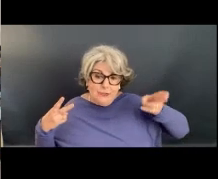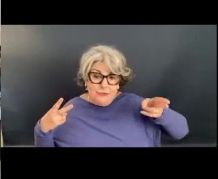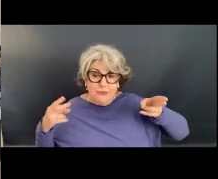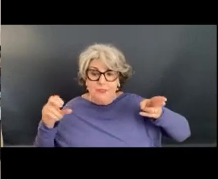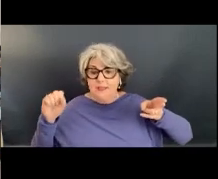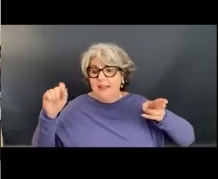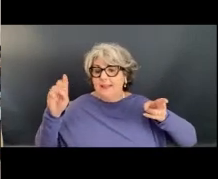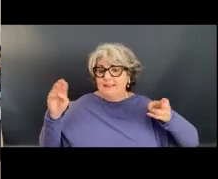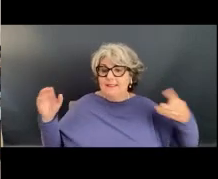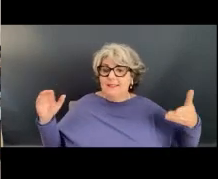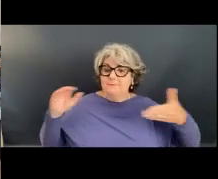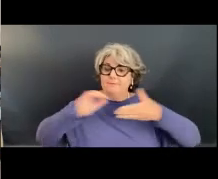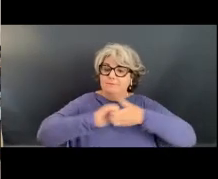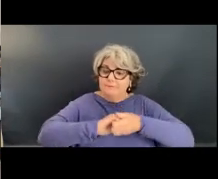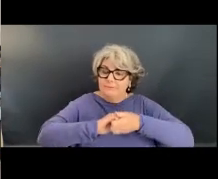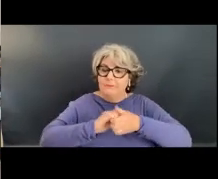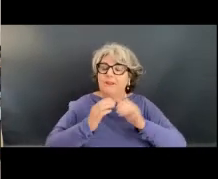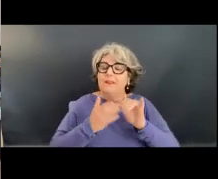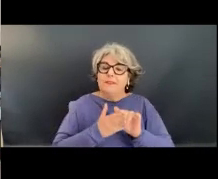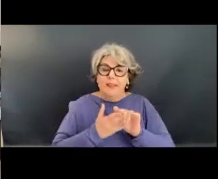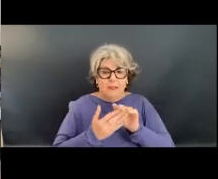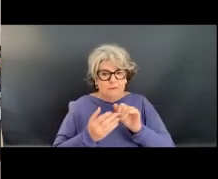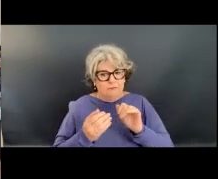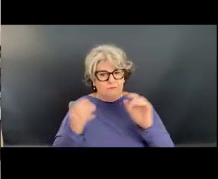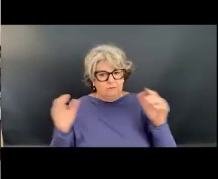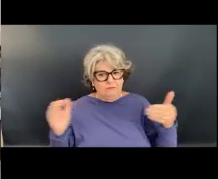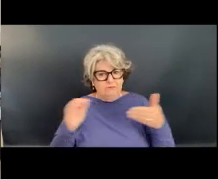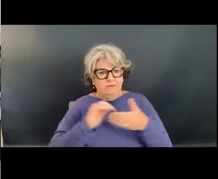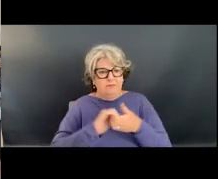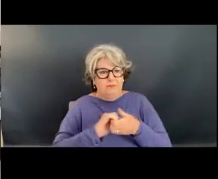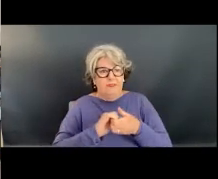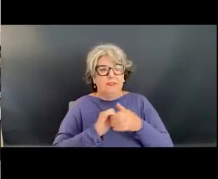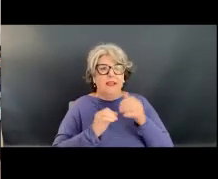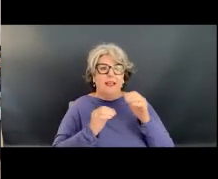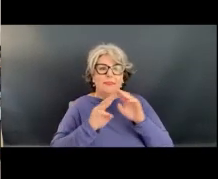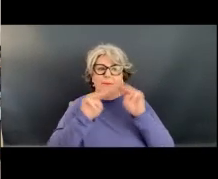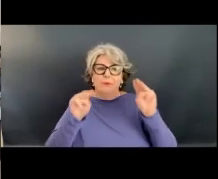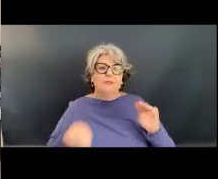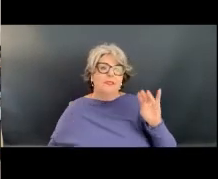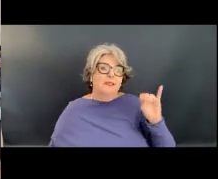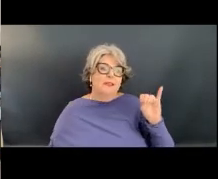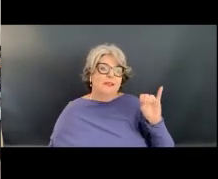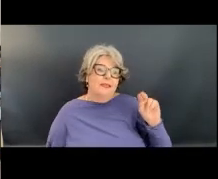That again is where we meet at the Intrepid Museum. Next slide, please.